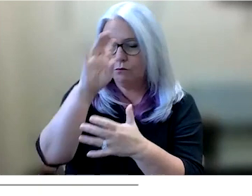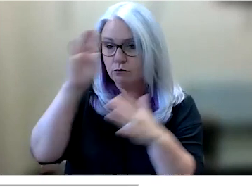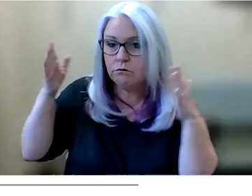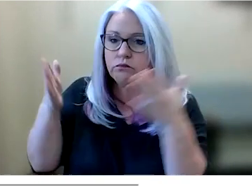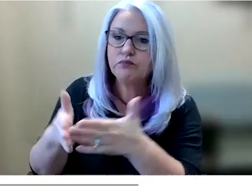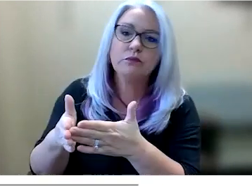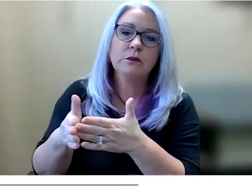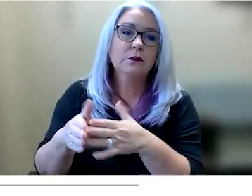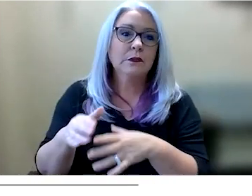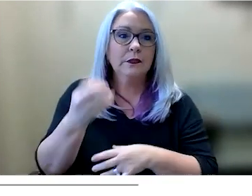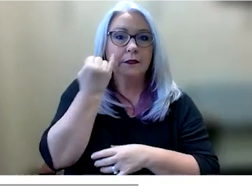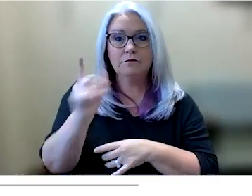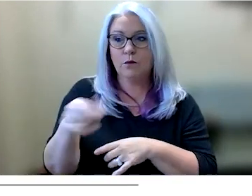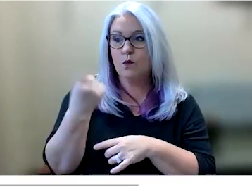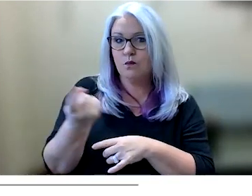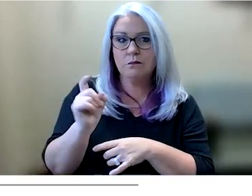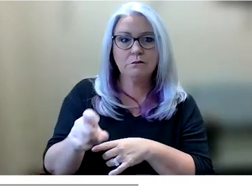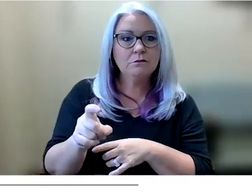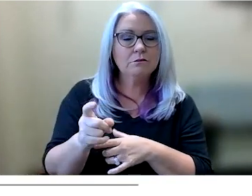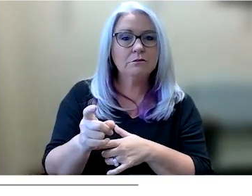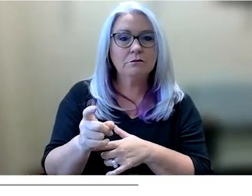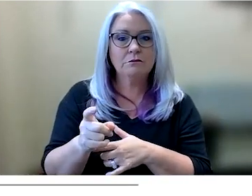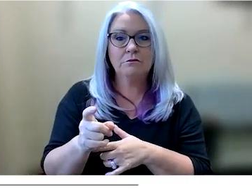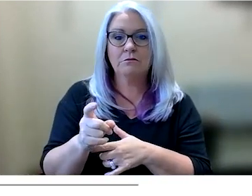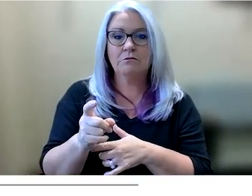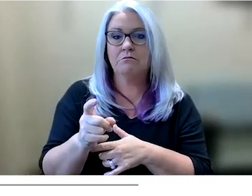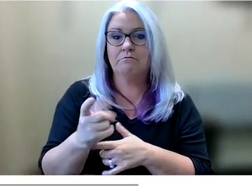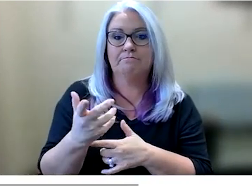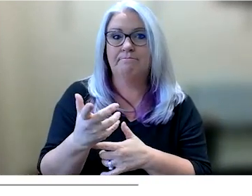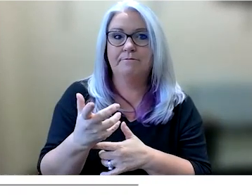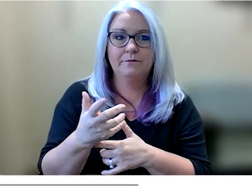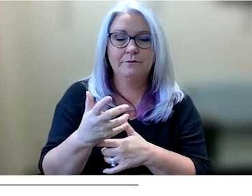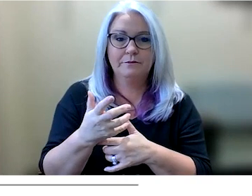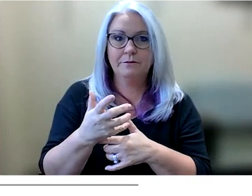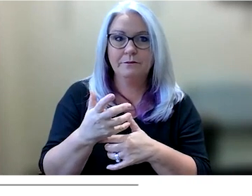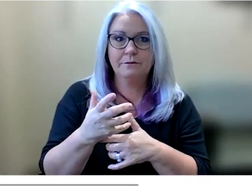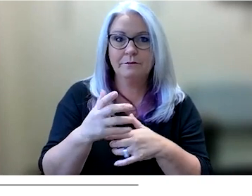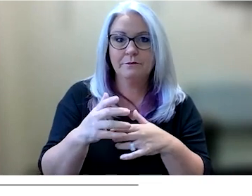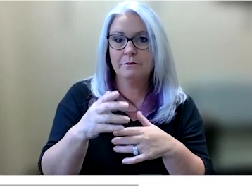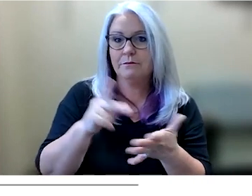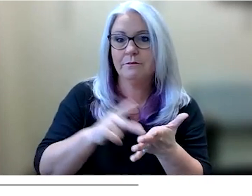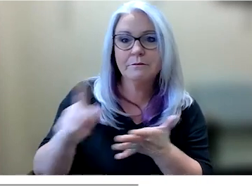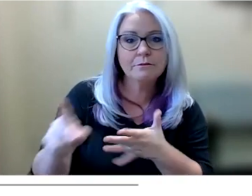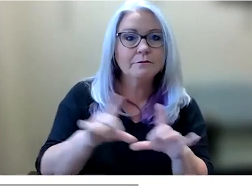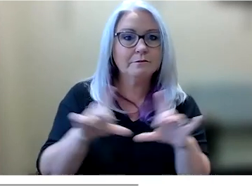trying to just get a paycheck and you, you know, you are worried about losing work, you